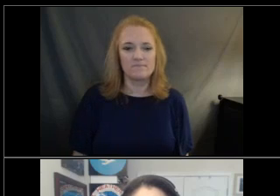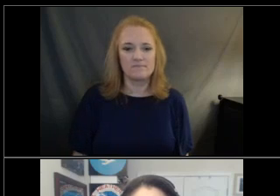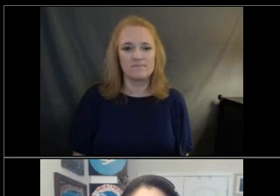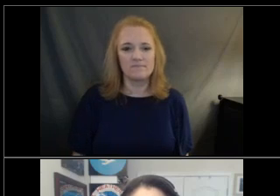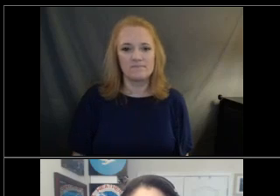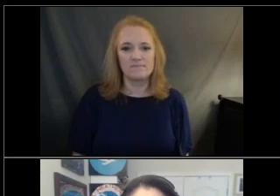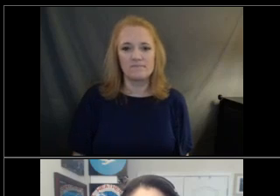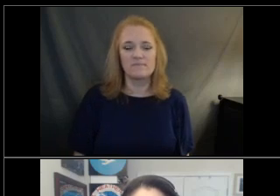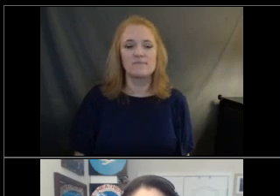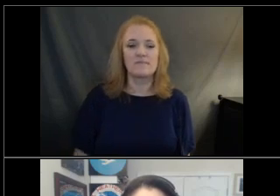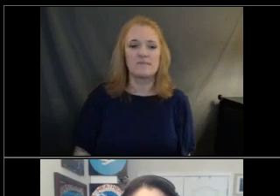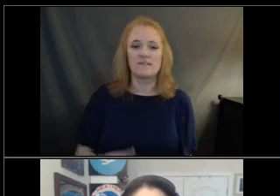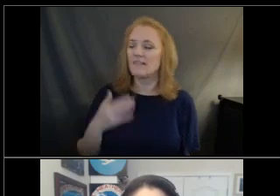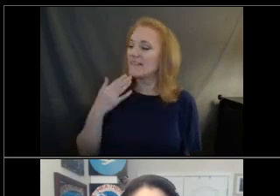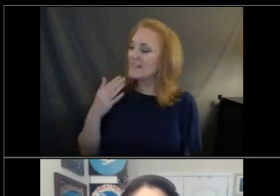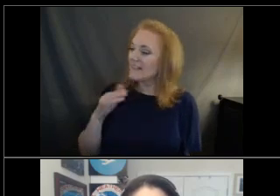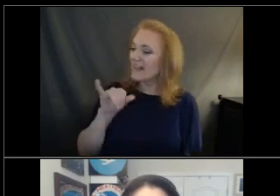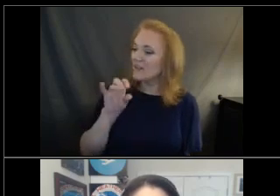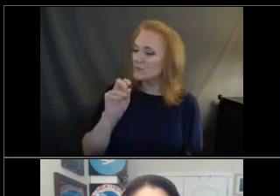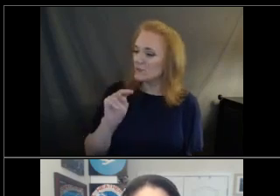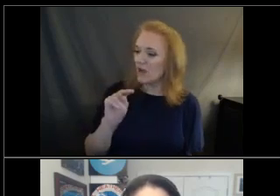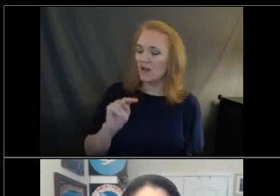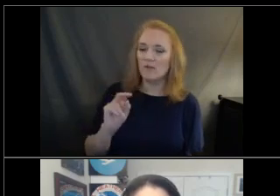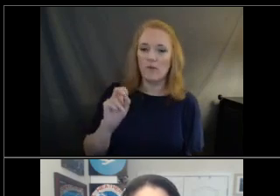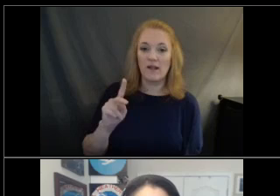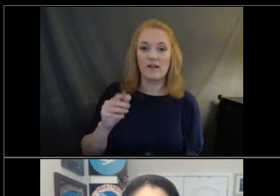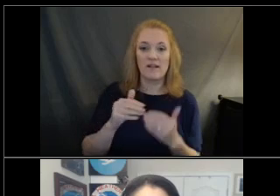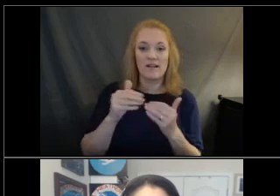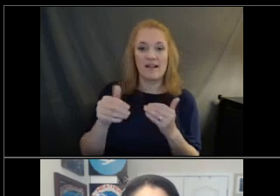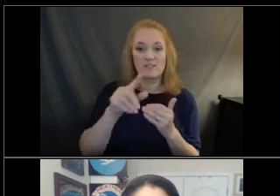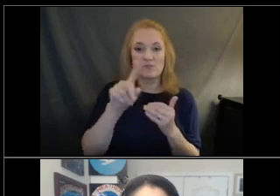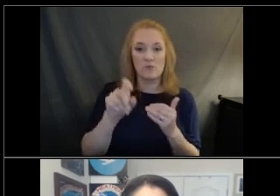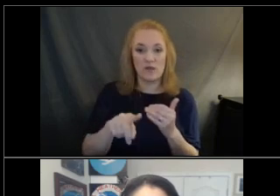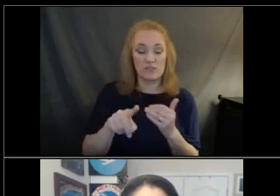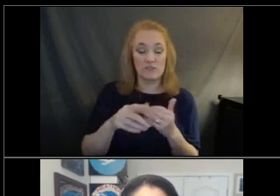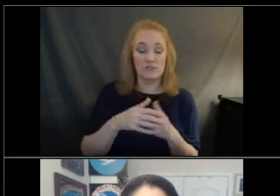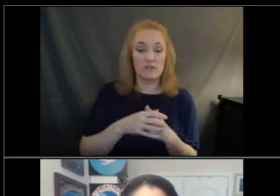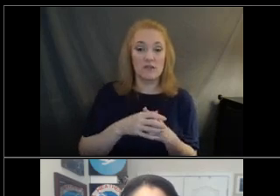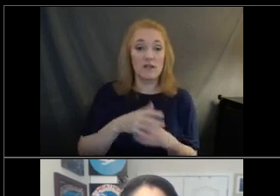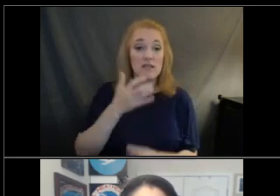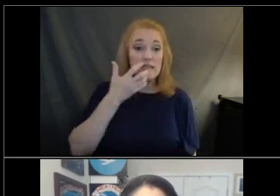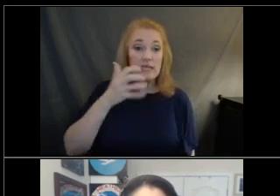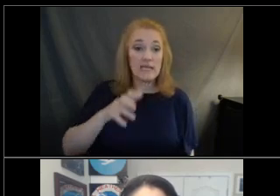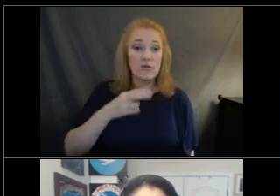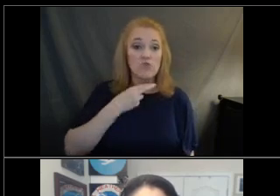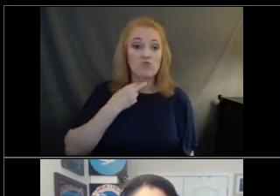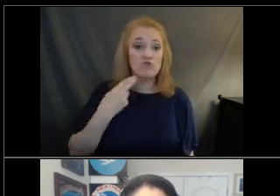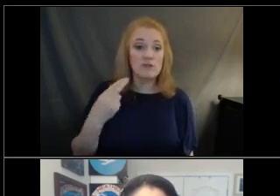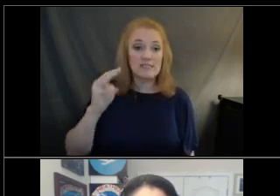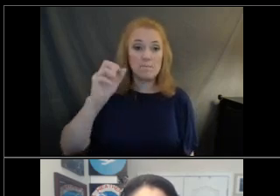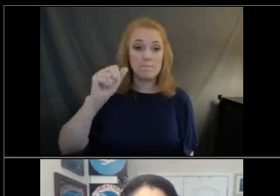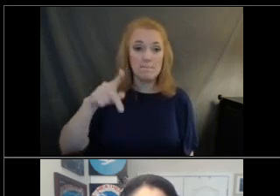Alright, thank you Jon. Next question is: is the HeatRisk map intended to act like the